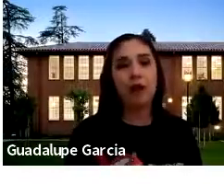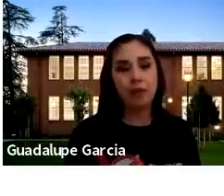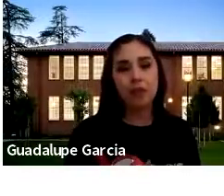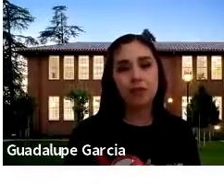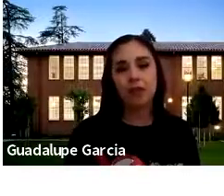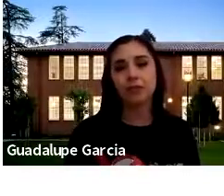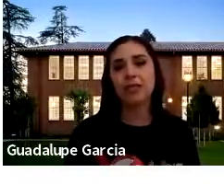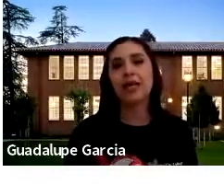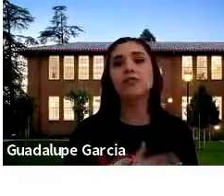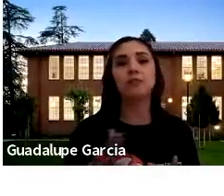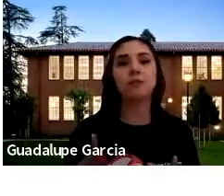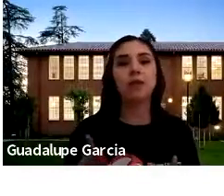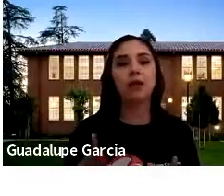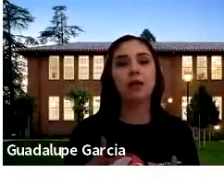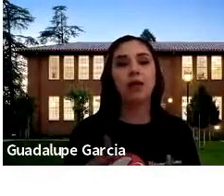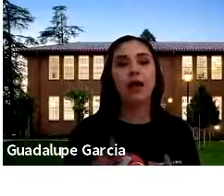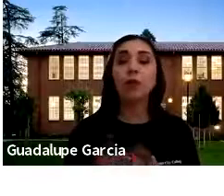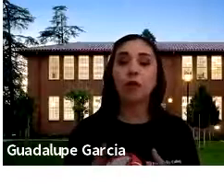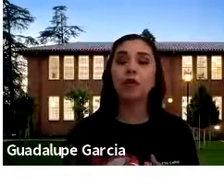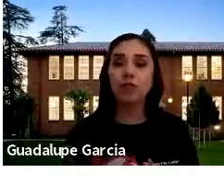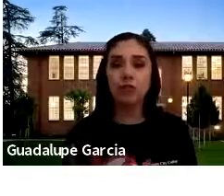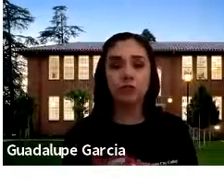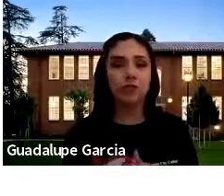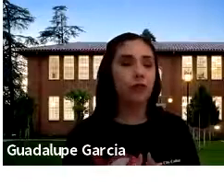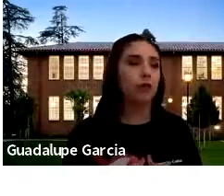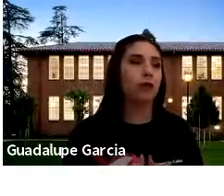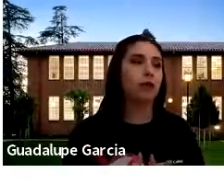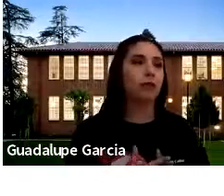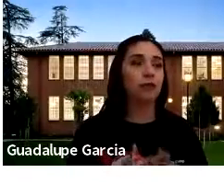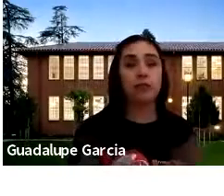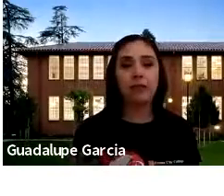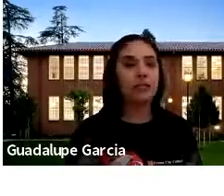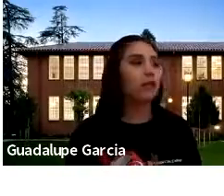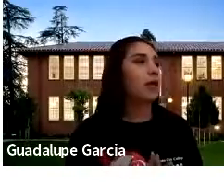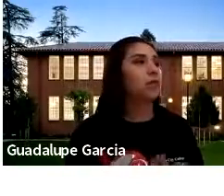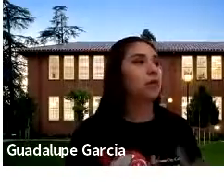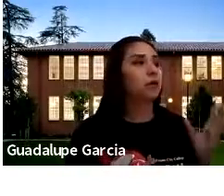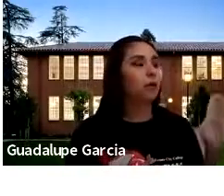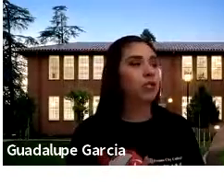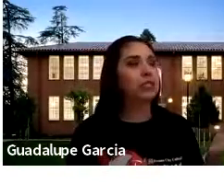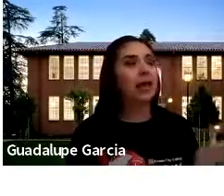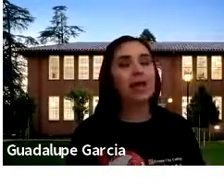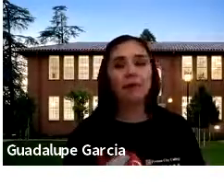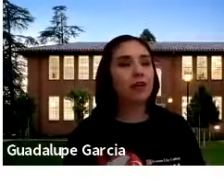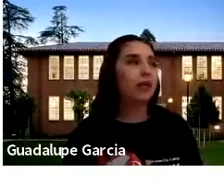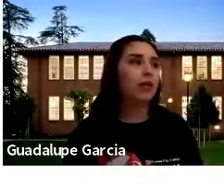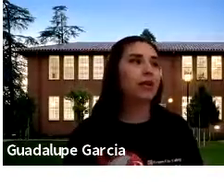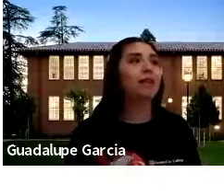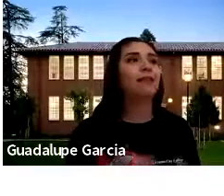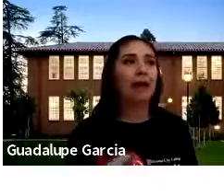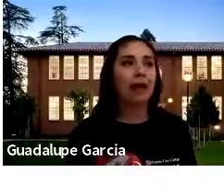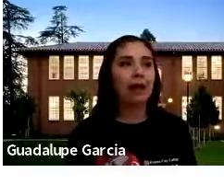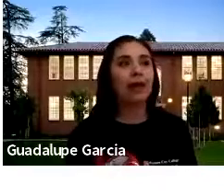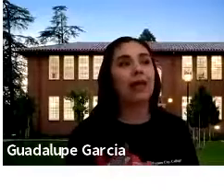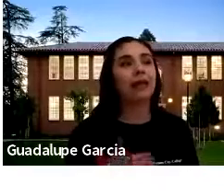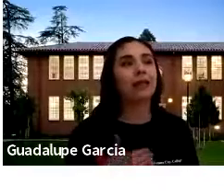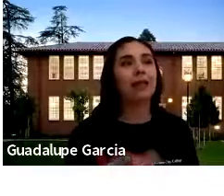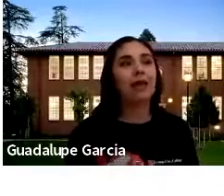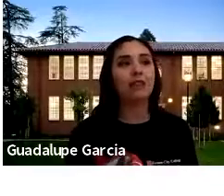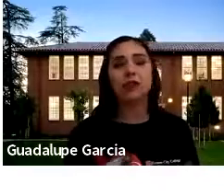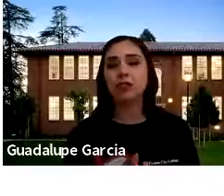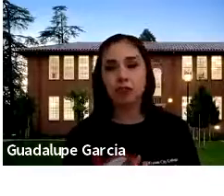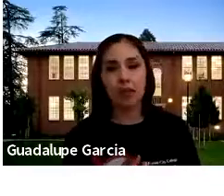common use terms that tends to be more confusing for for some of us. So which is that 8540, that guy in the California DREAM